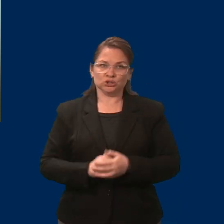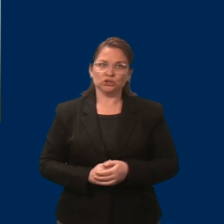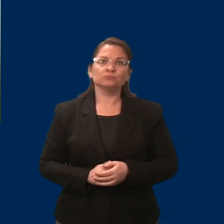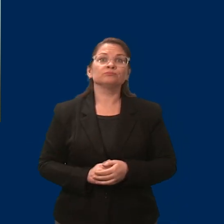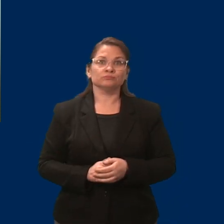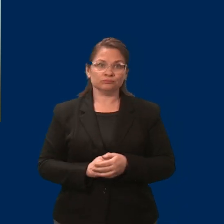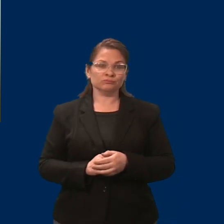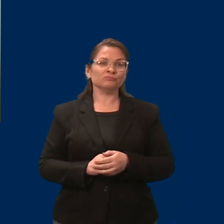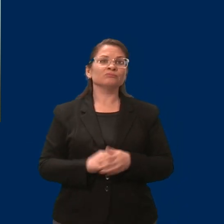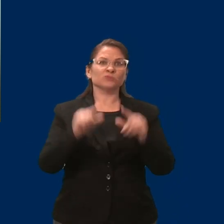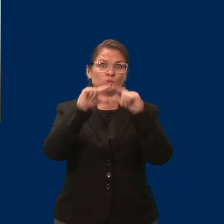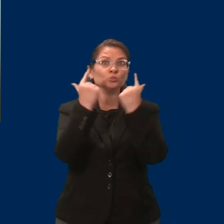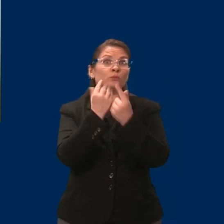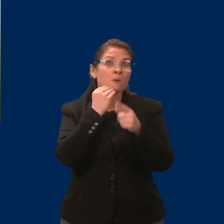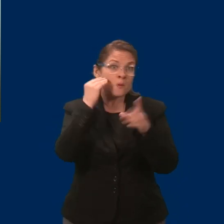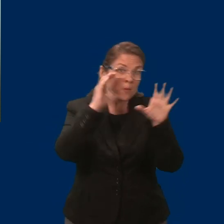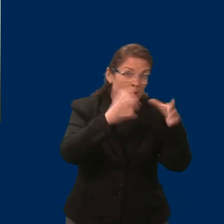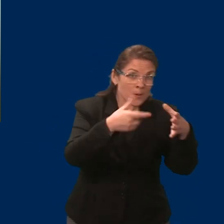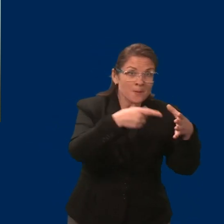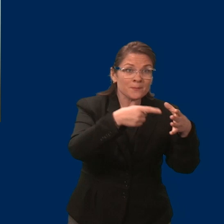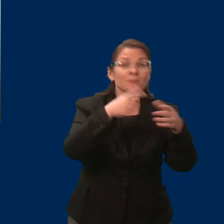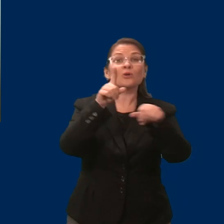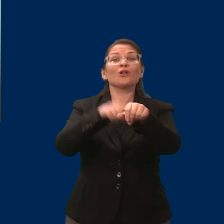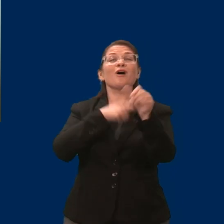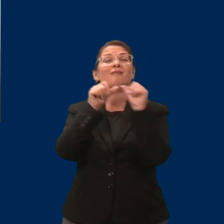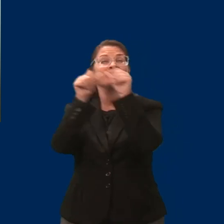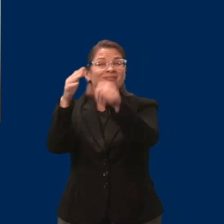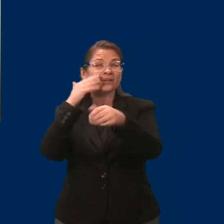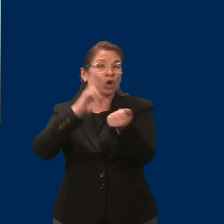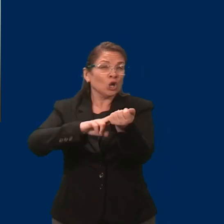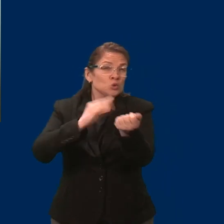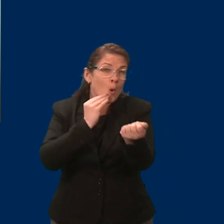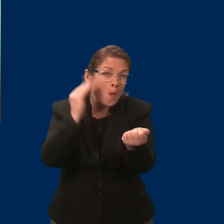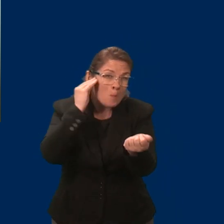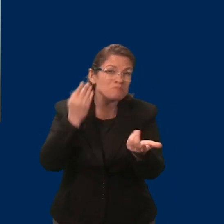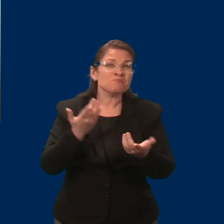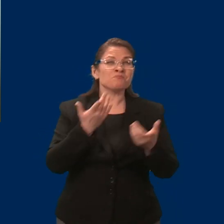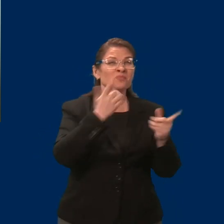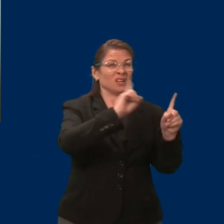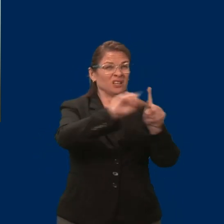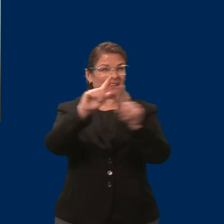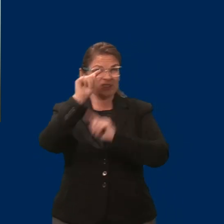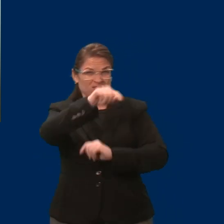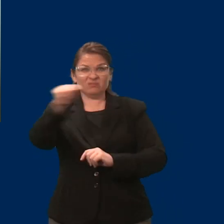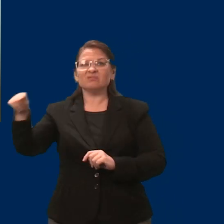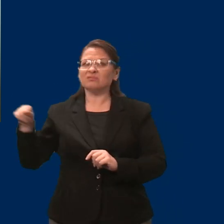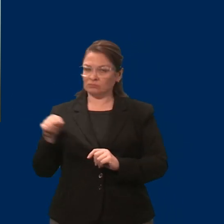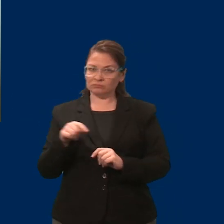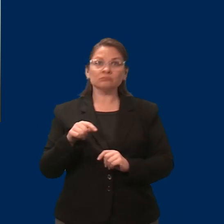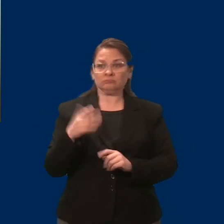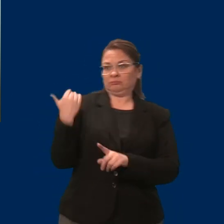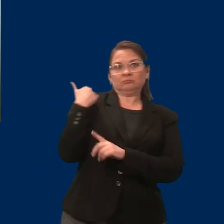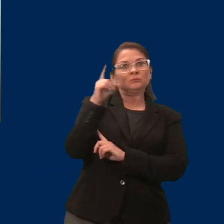care nursing homes, and such. And in 2022, the Senate passed-- the Senate Republicans introduced